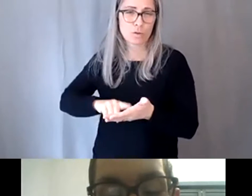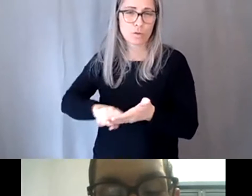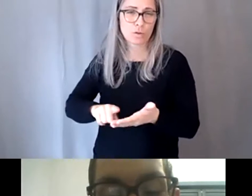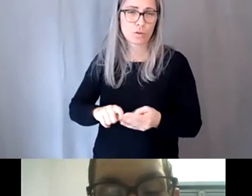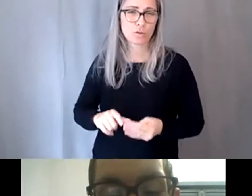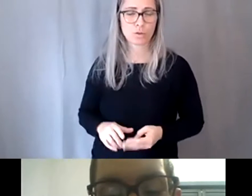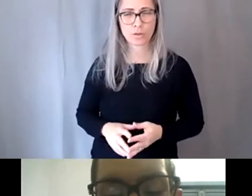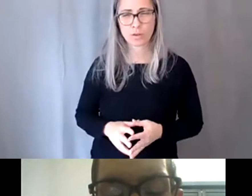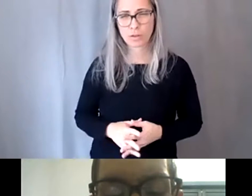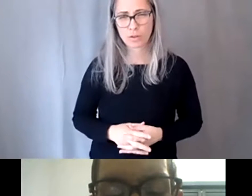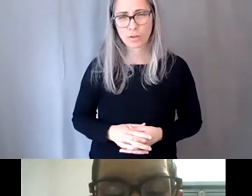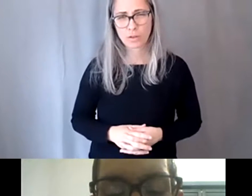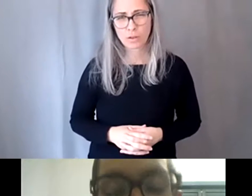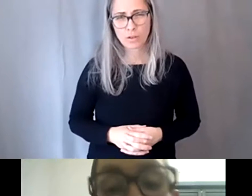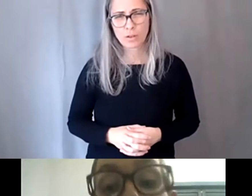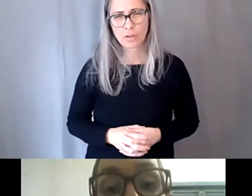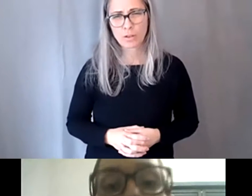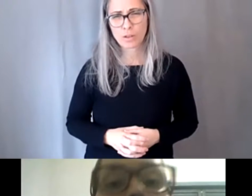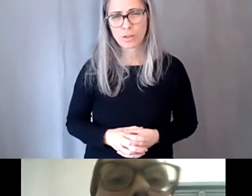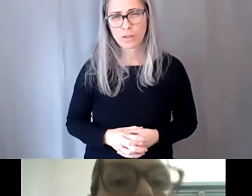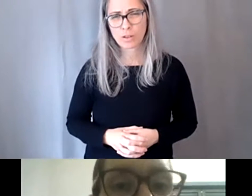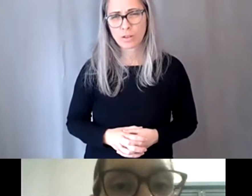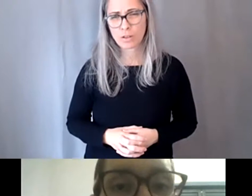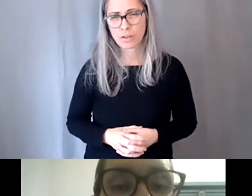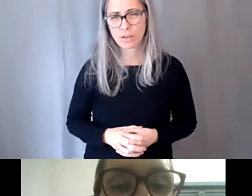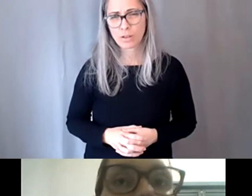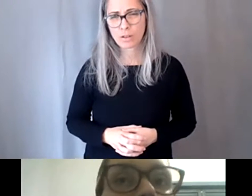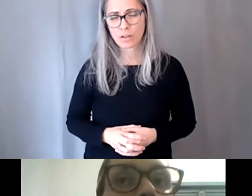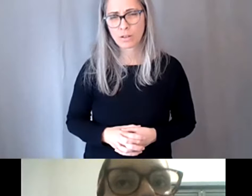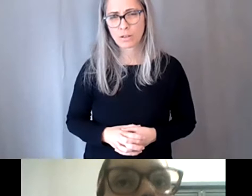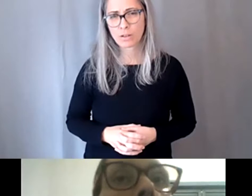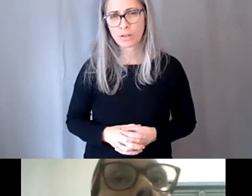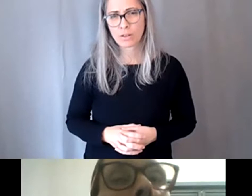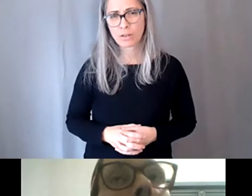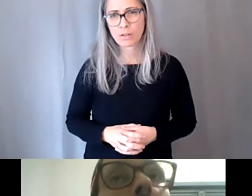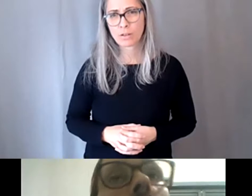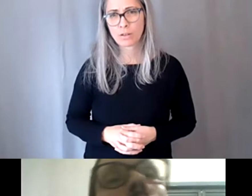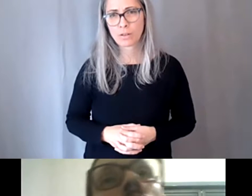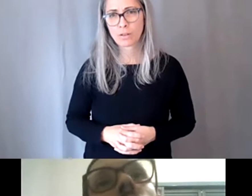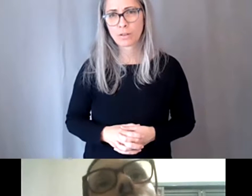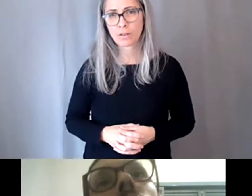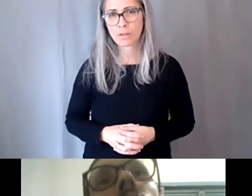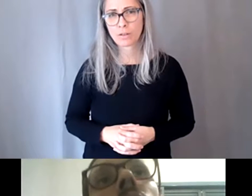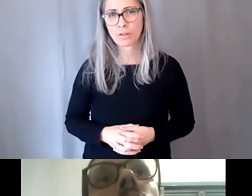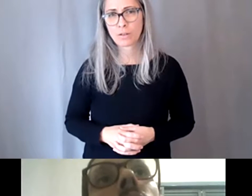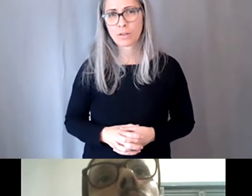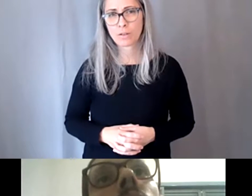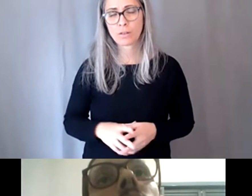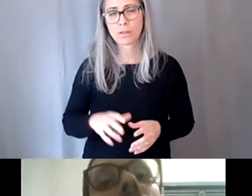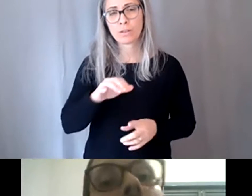the possibility to